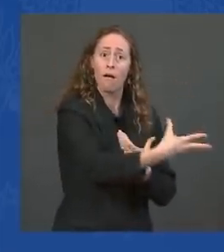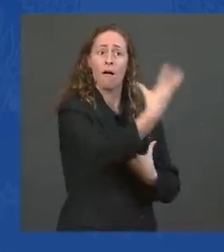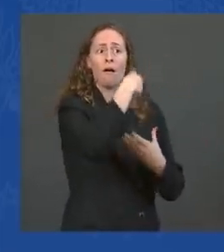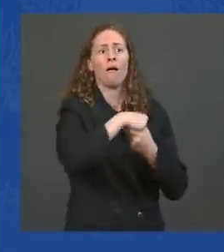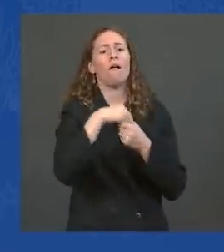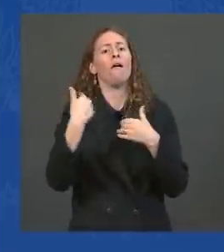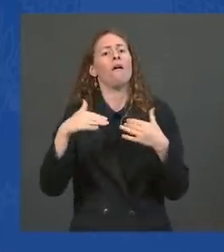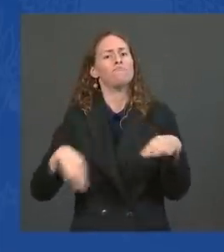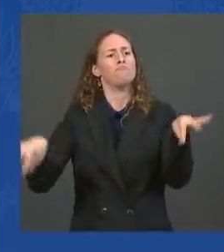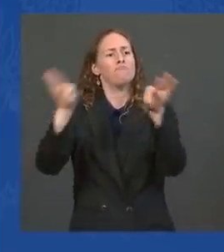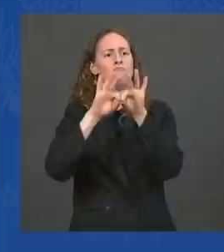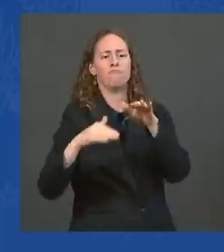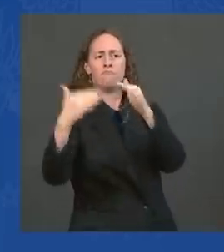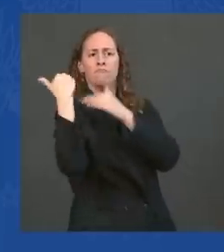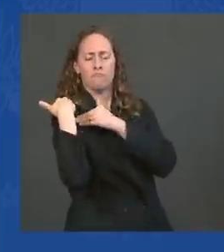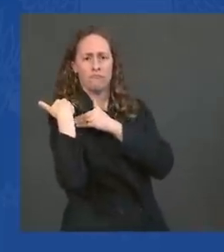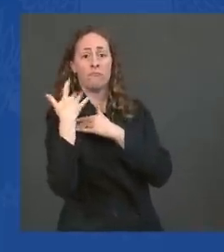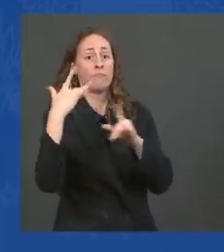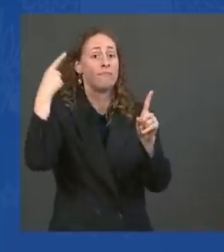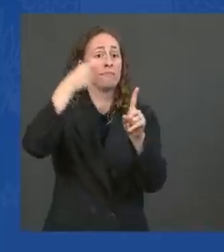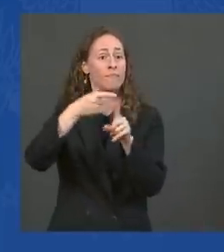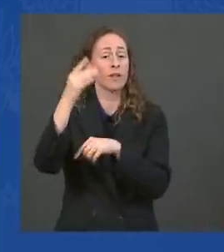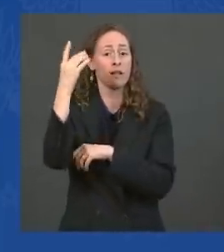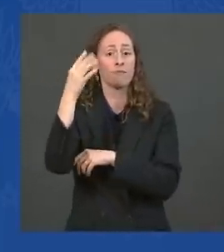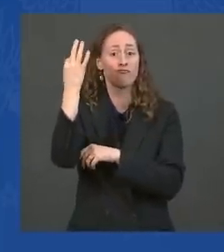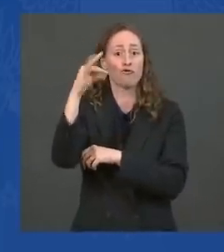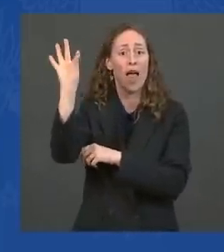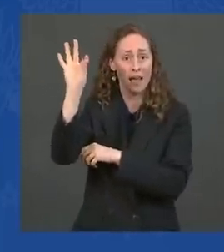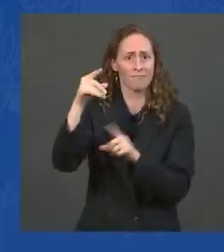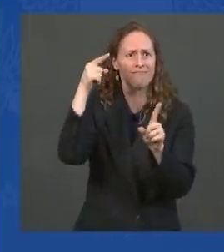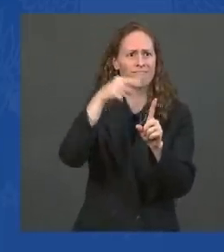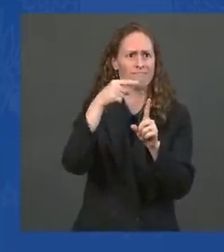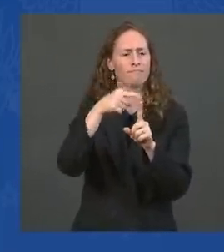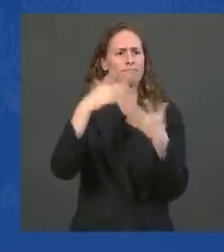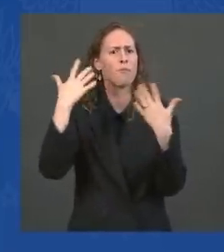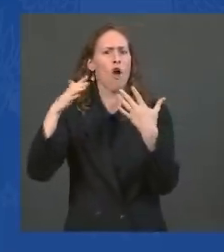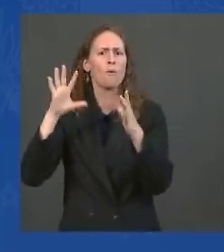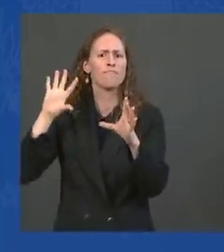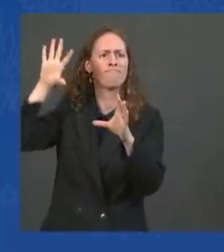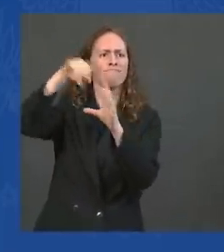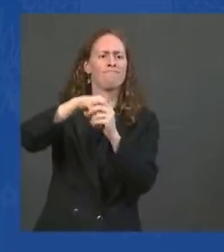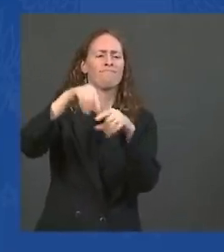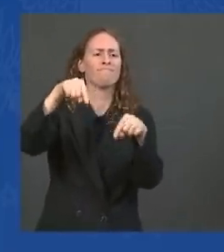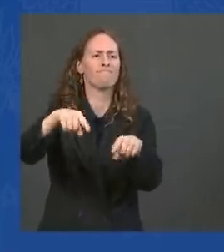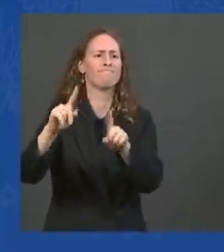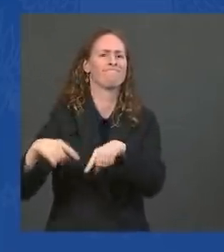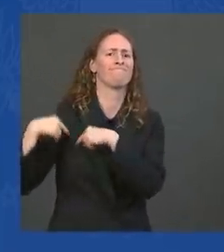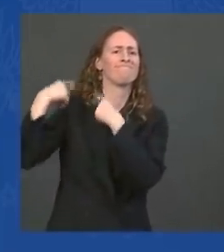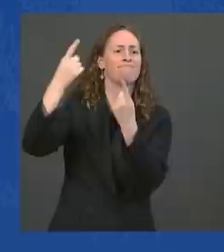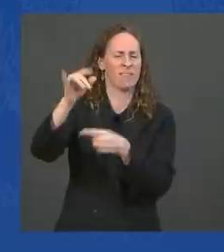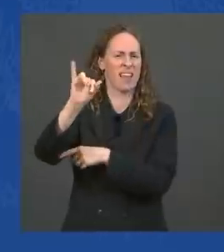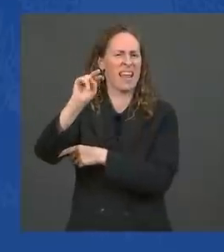France, in particular, already has a substantial Indo-Pacific presence and is a key partner and ally in strengthening